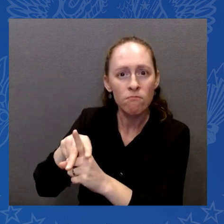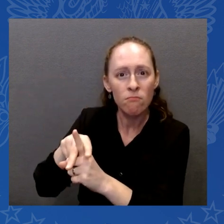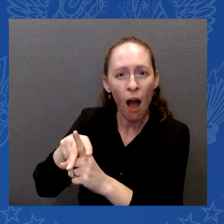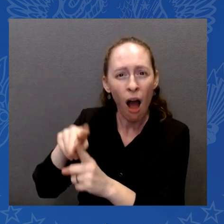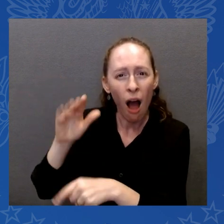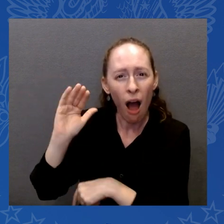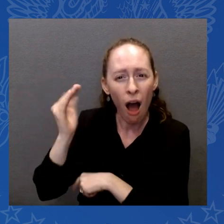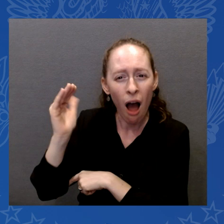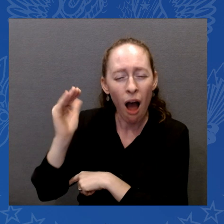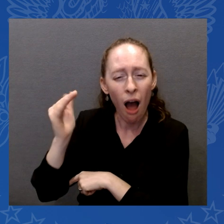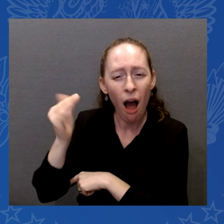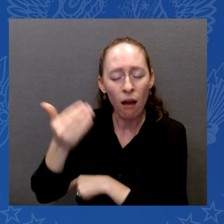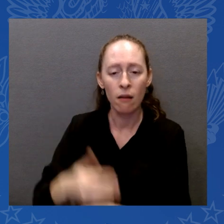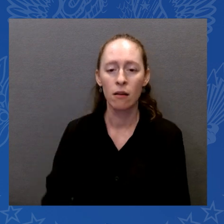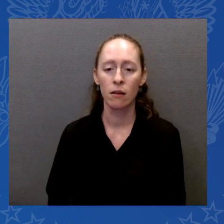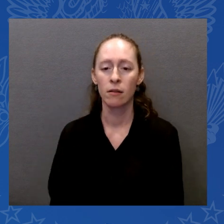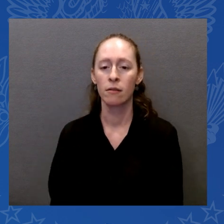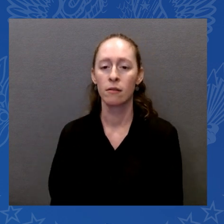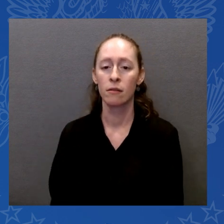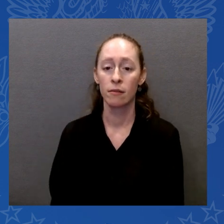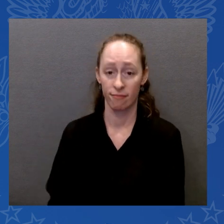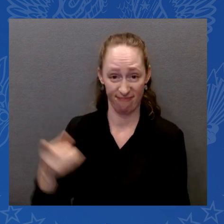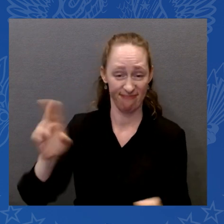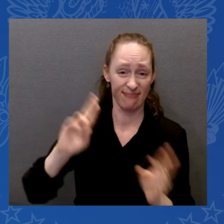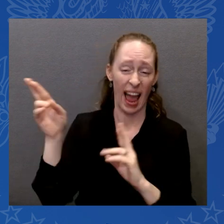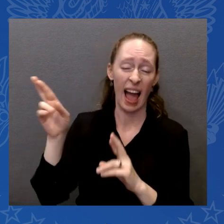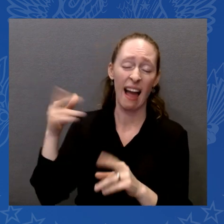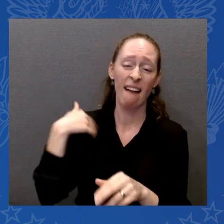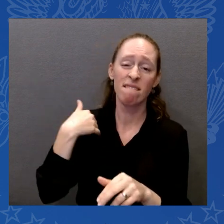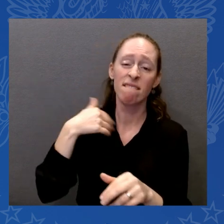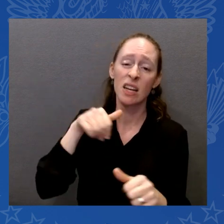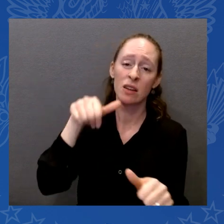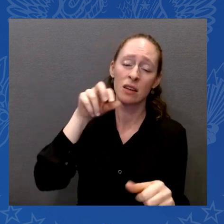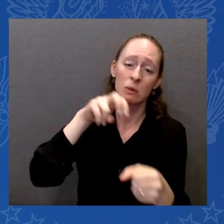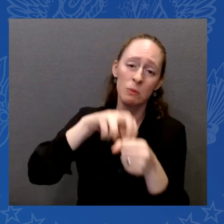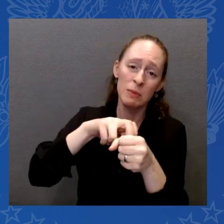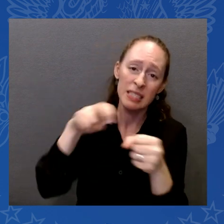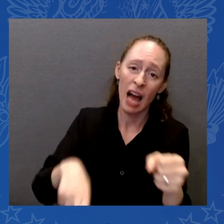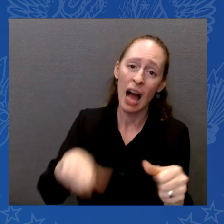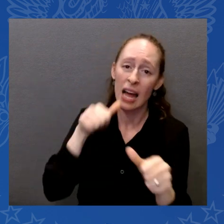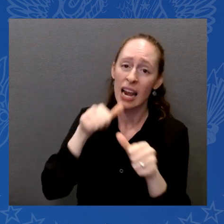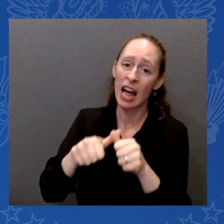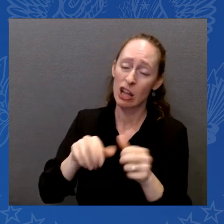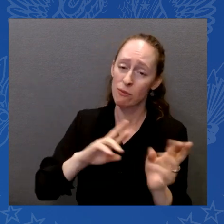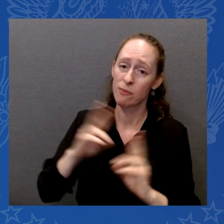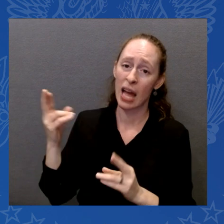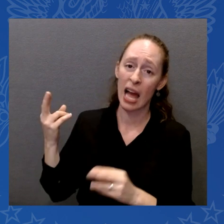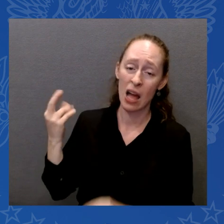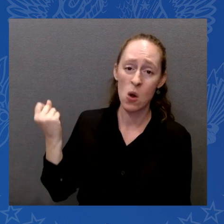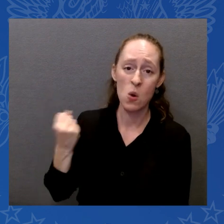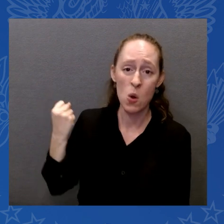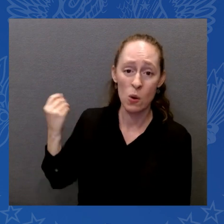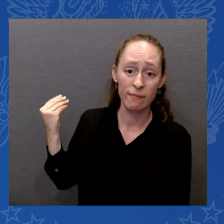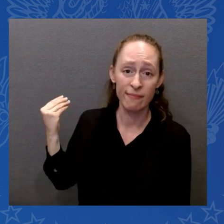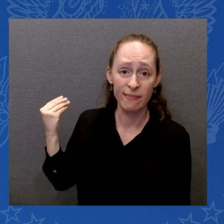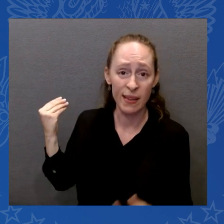Their backup plans are prepared. They need a safe place to practice and raise their families if Wisconsin's criminal abortion ban